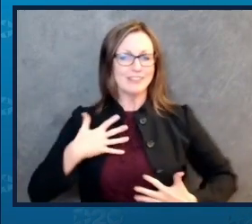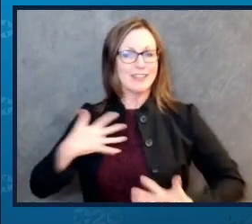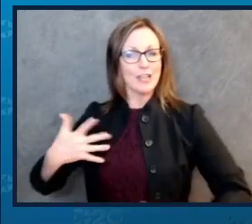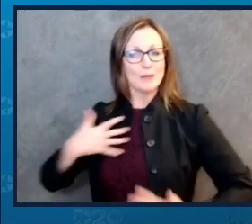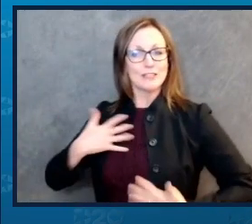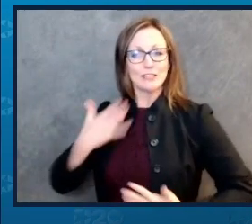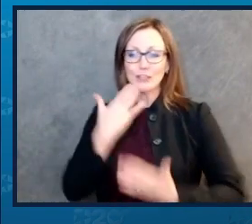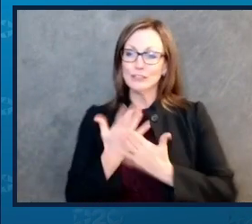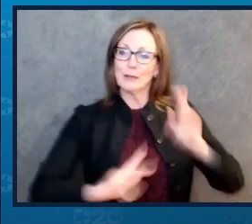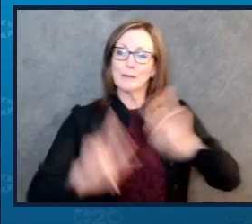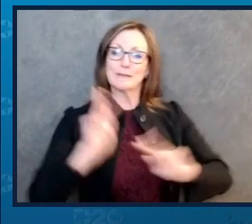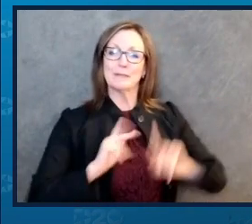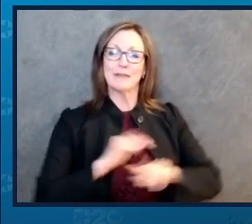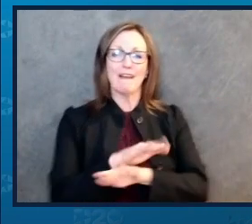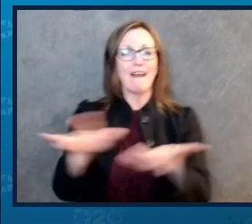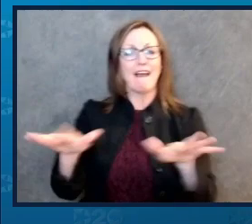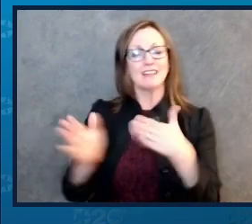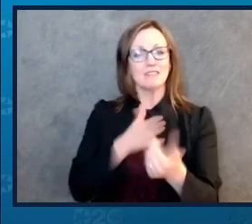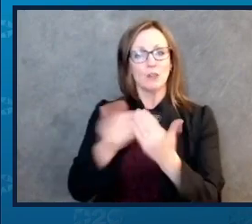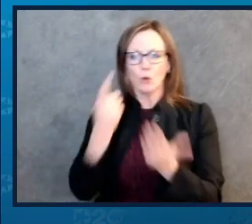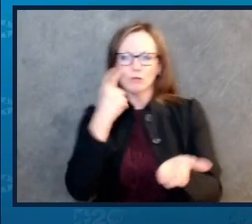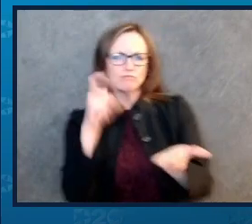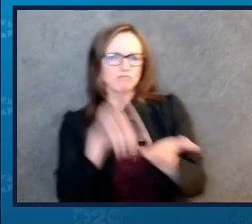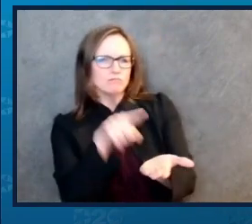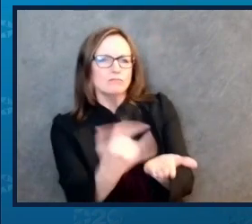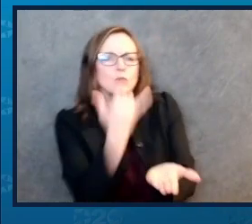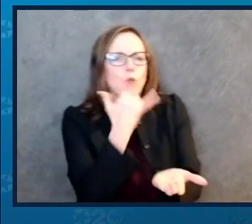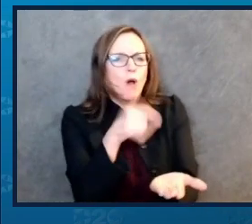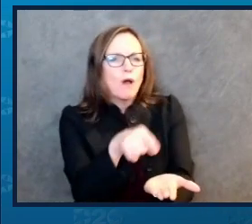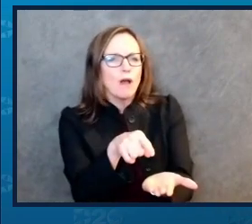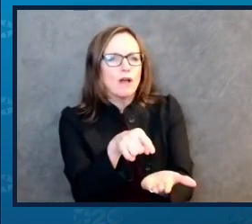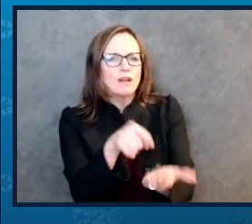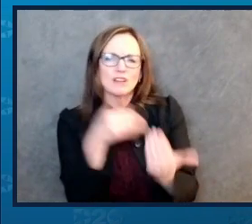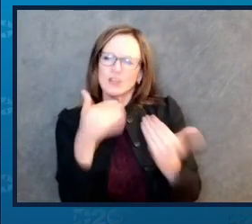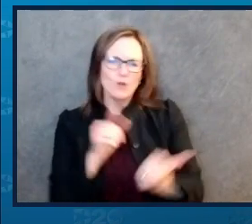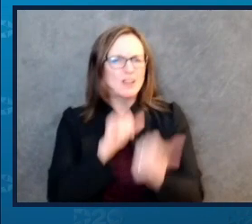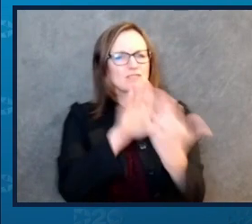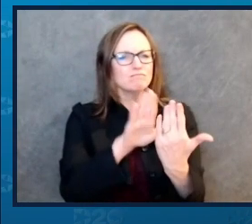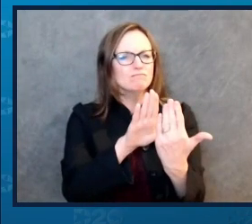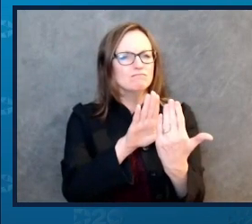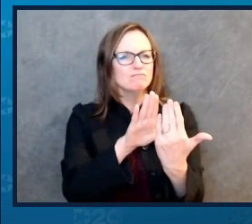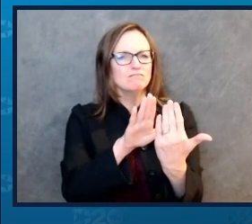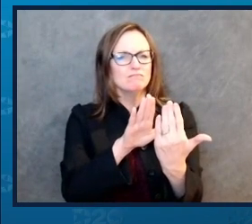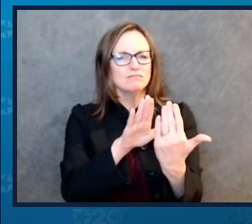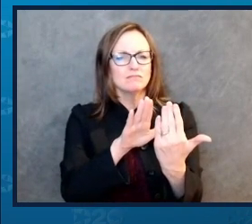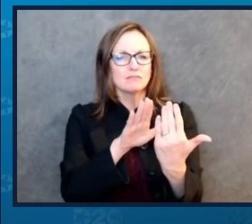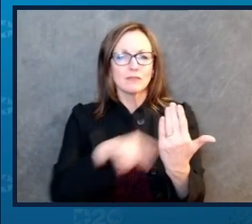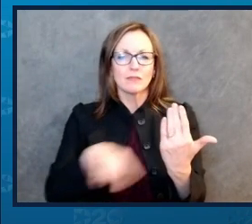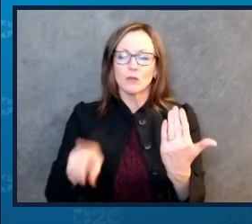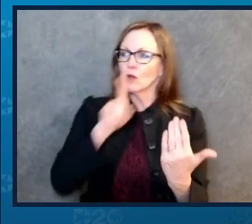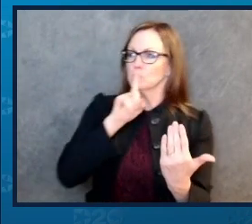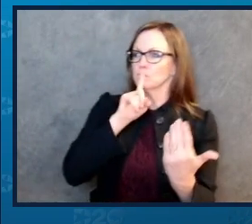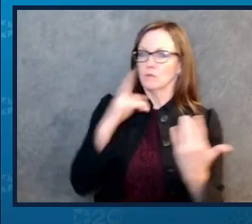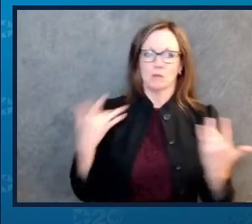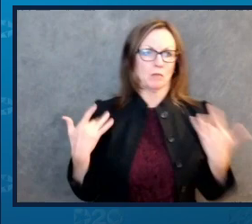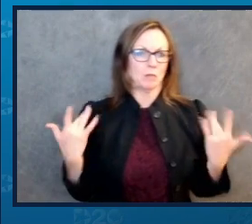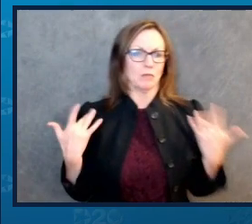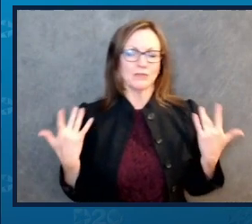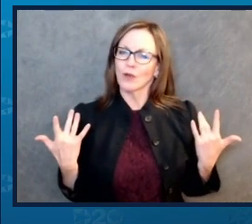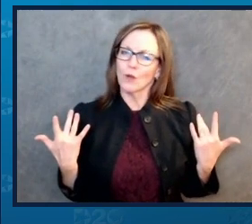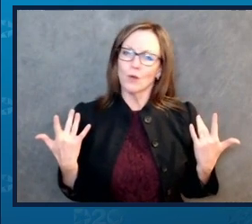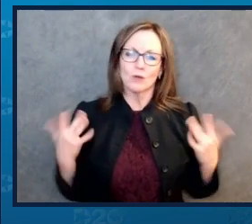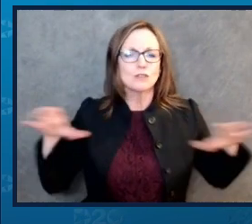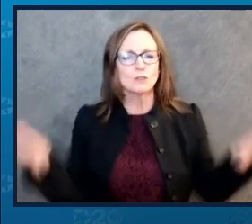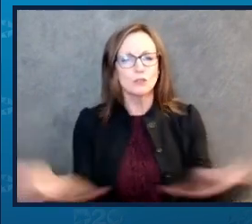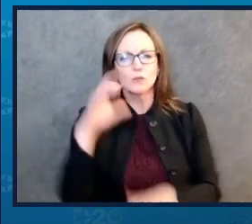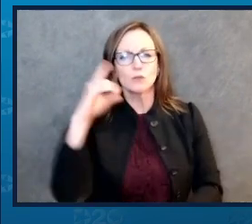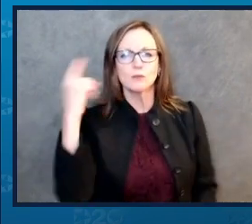WERE THEN EXPECTED TO STAND UP